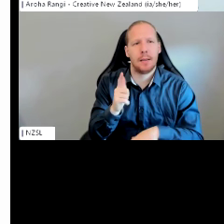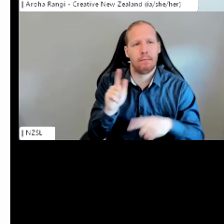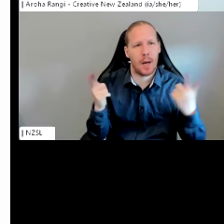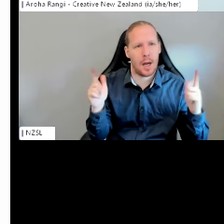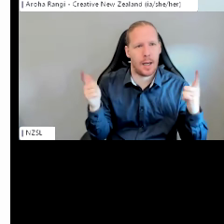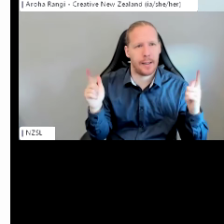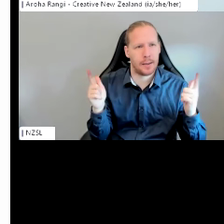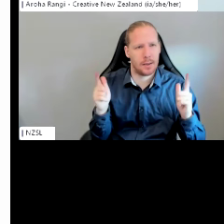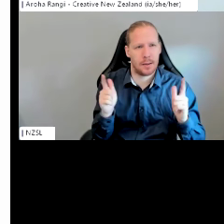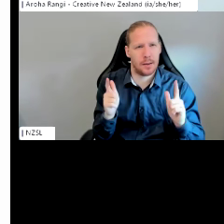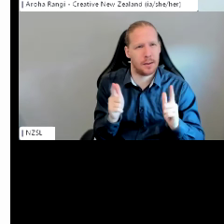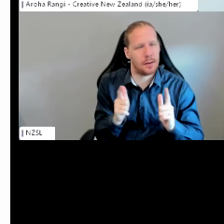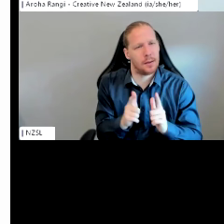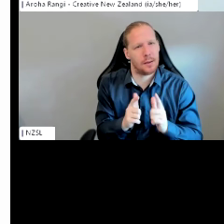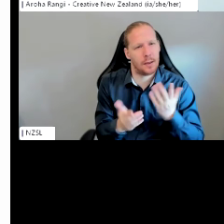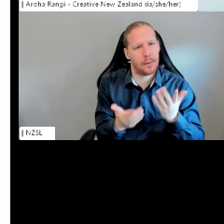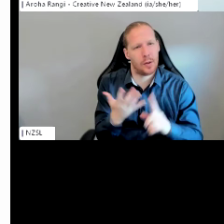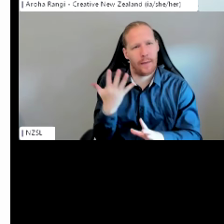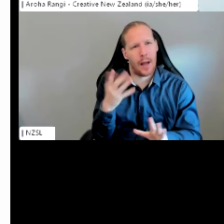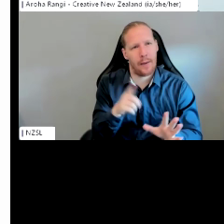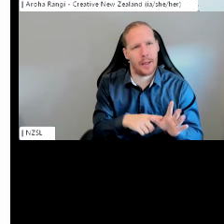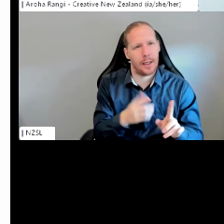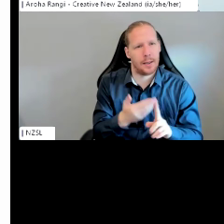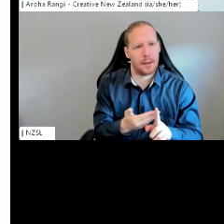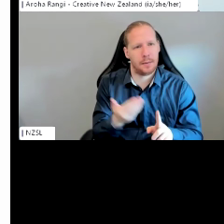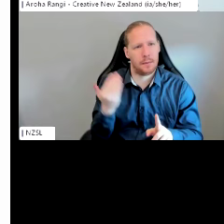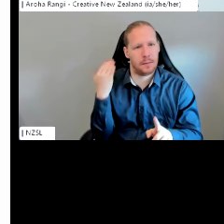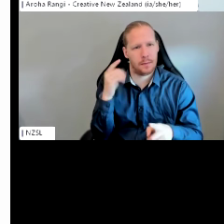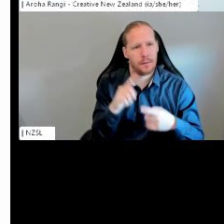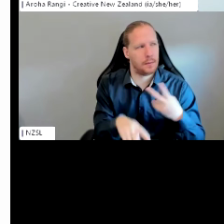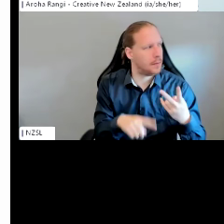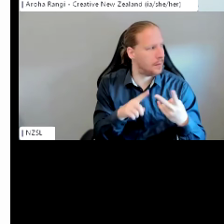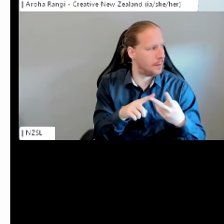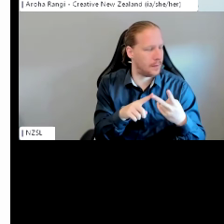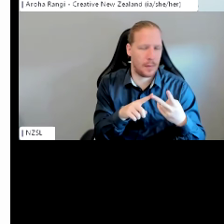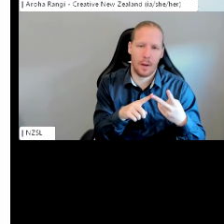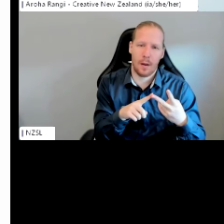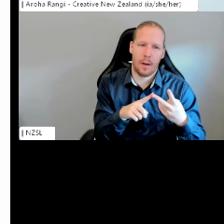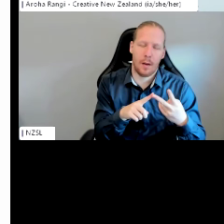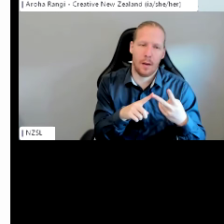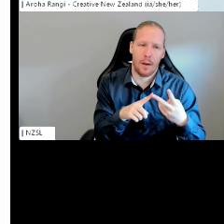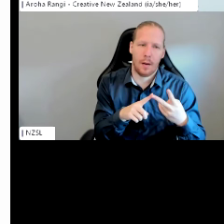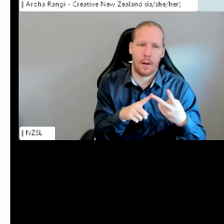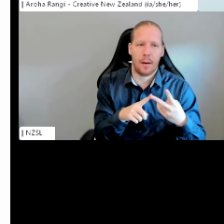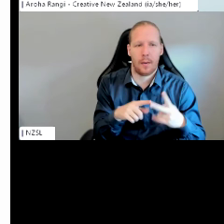people uh are really looking at things like personal rep uh recommendation is is is becoming